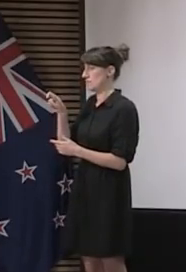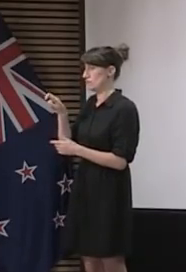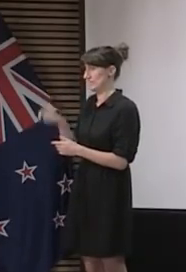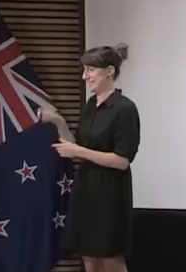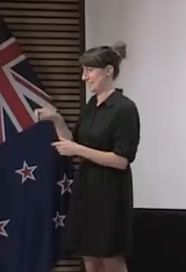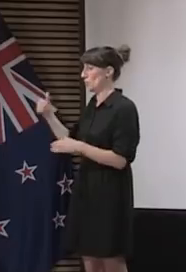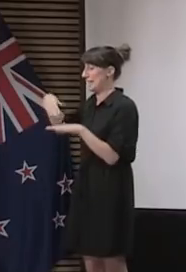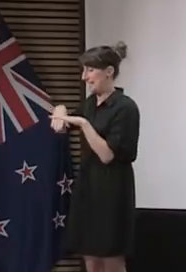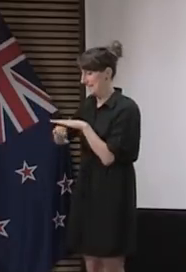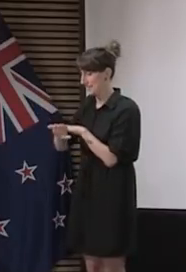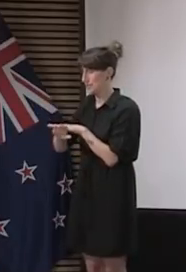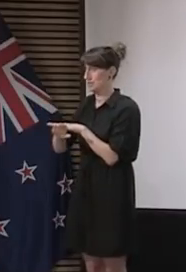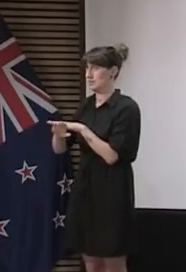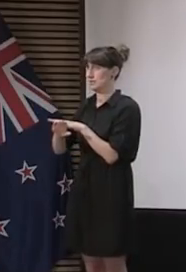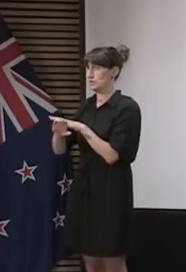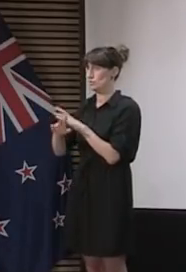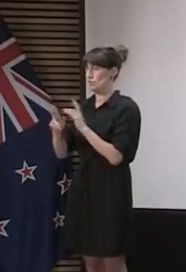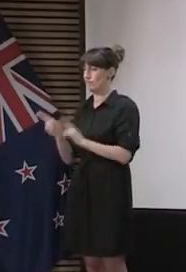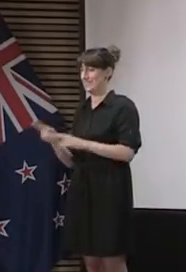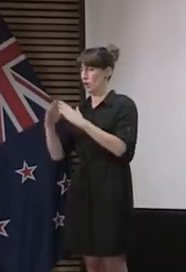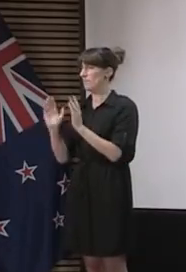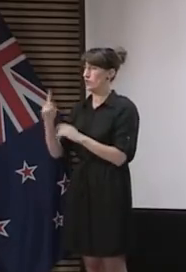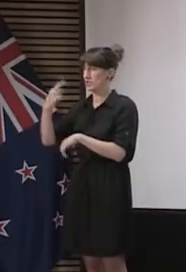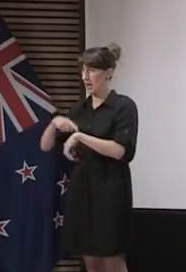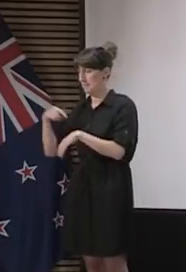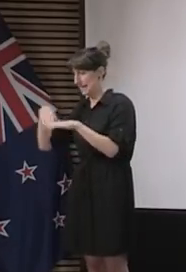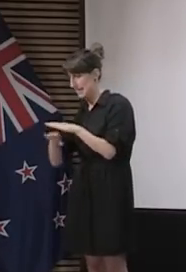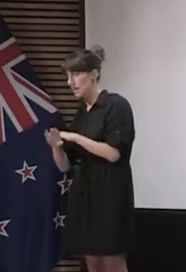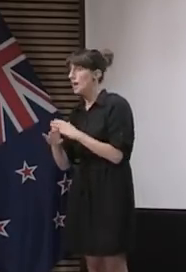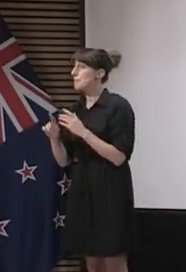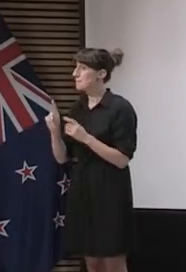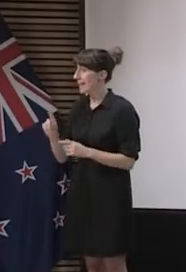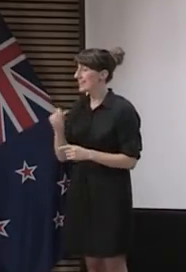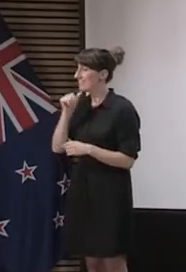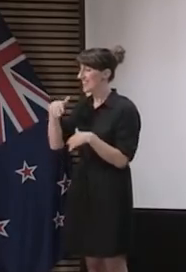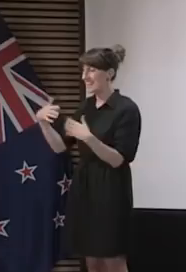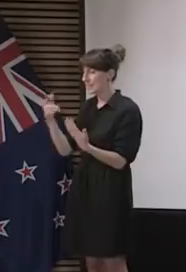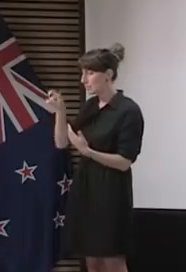care facilities, just to be clear, any one withsymptoms is tested, anyone whois positive